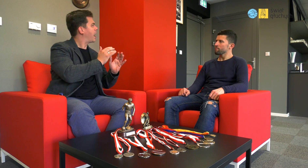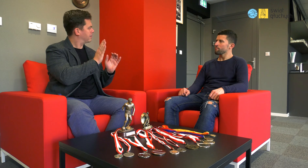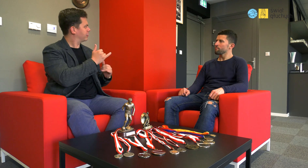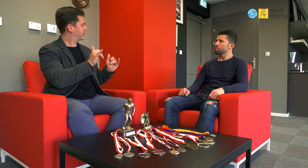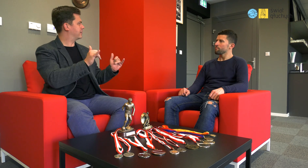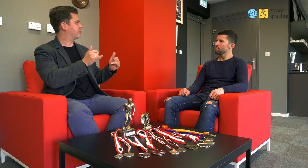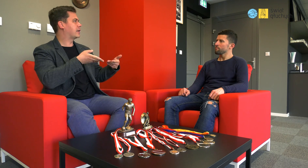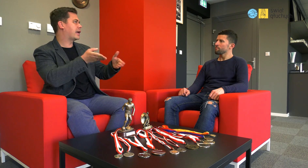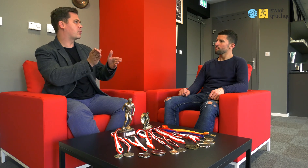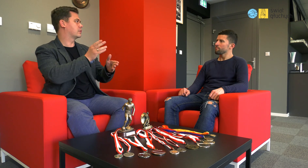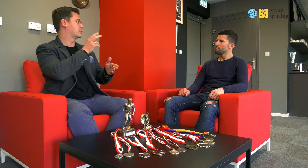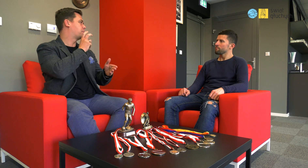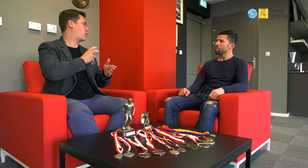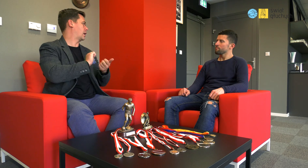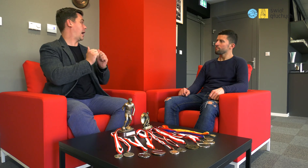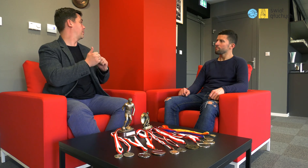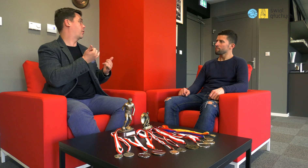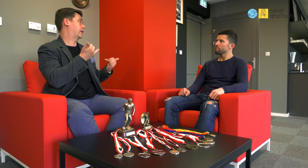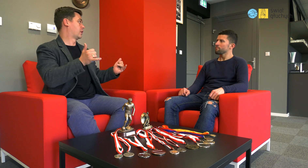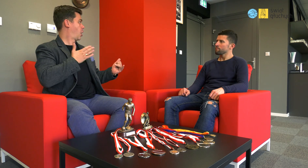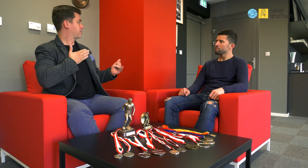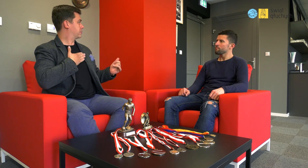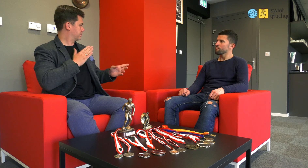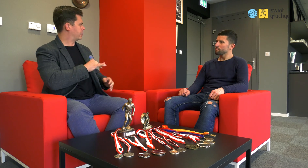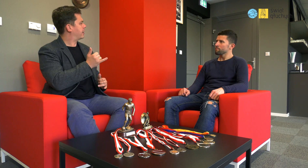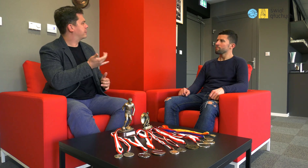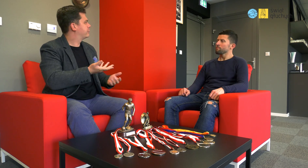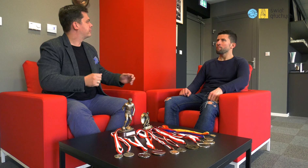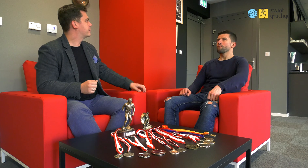Maybe you like some other sports or have some hobbies?